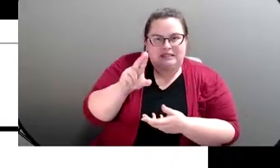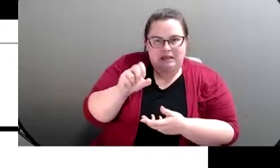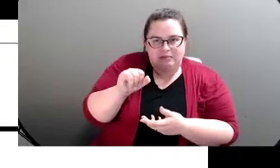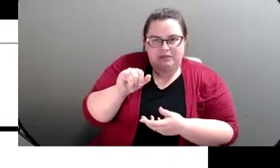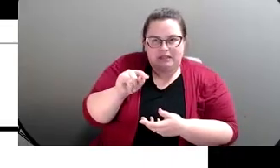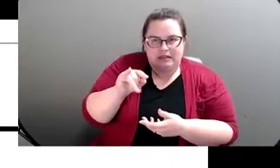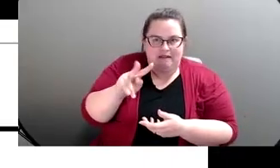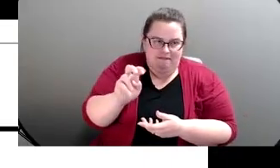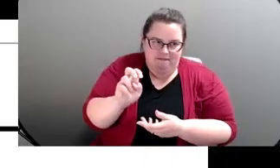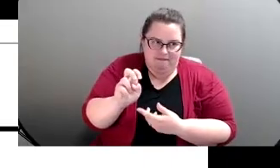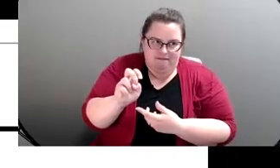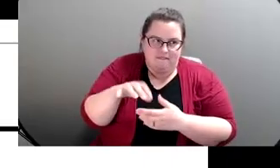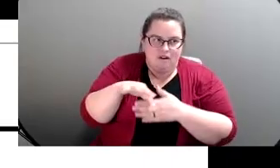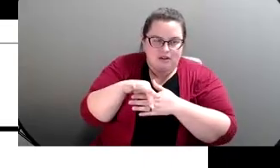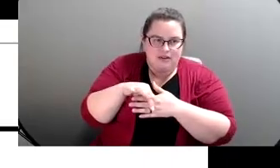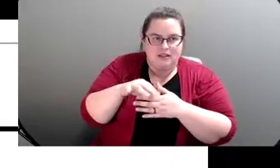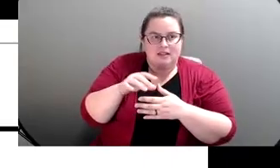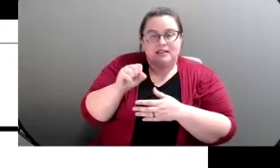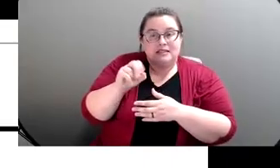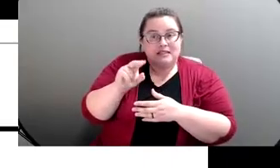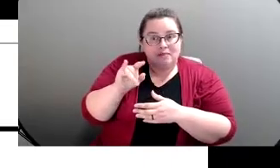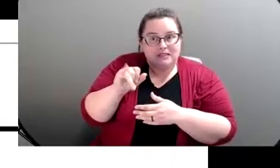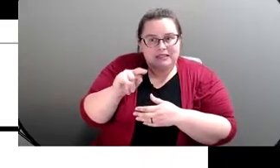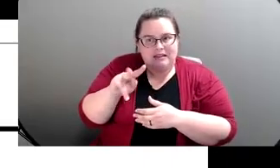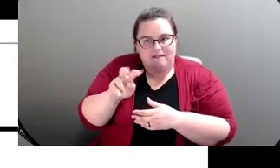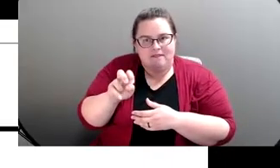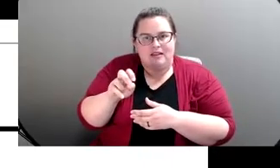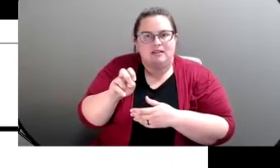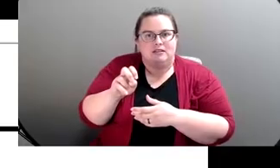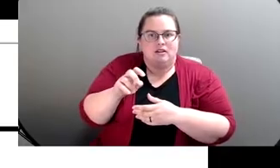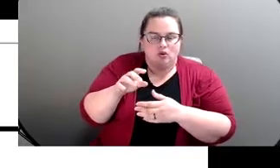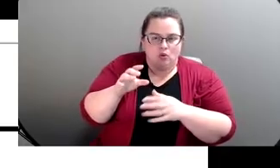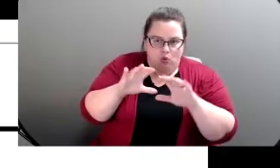This is the information that is your course content. So yeah.